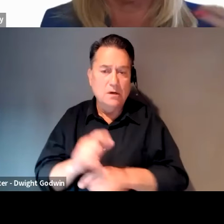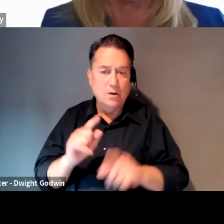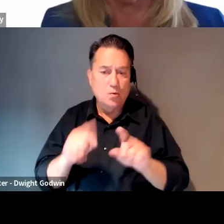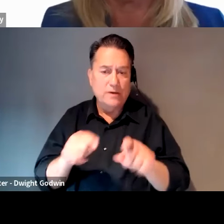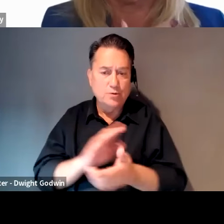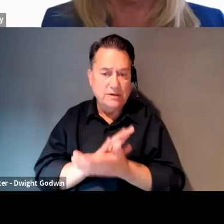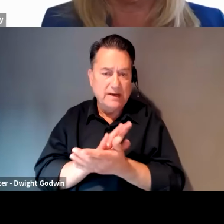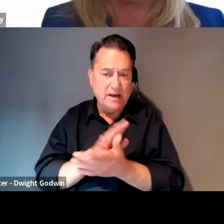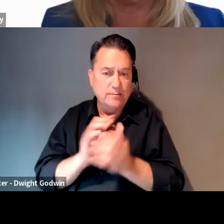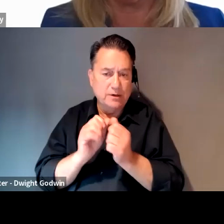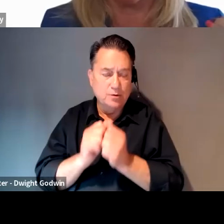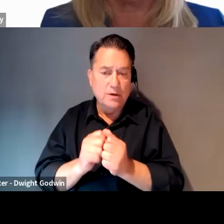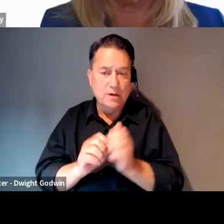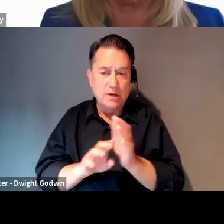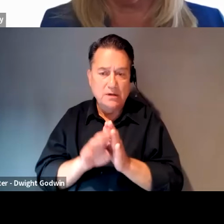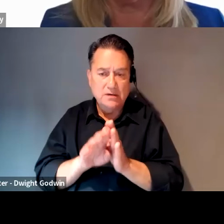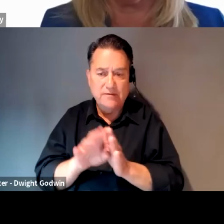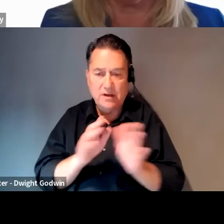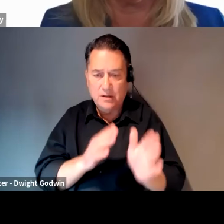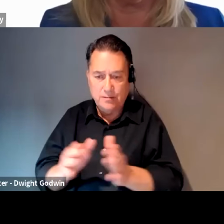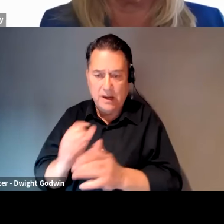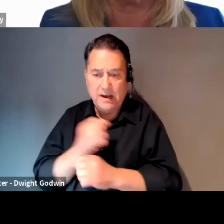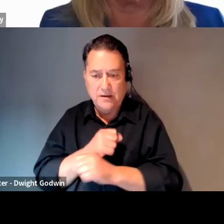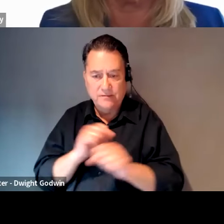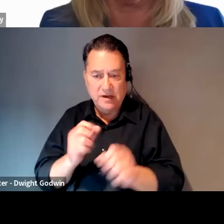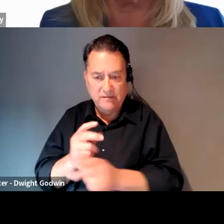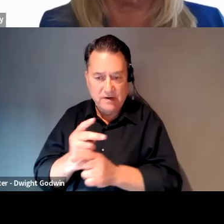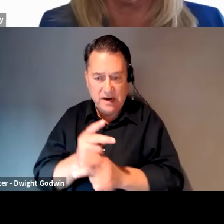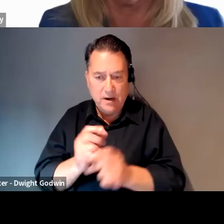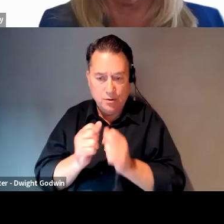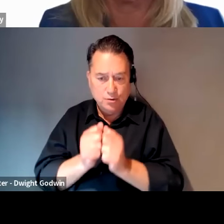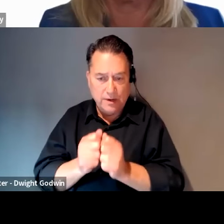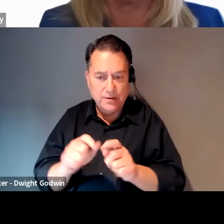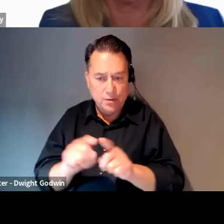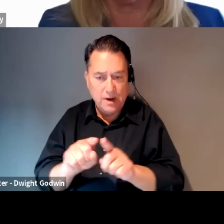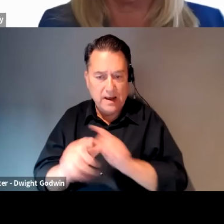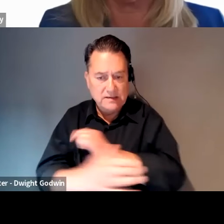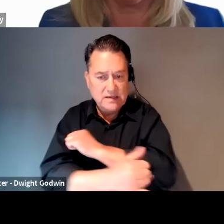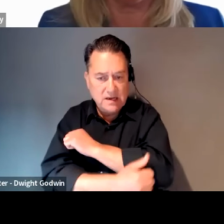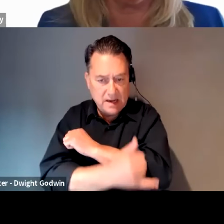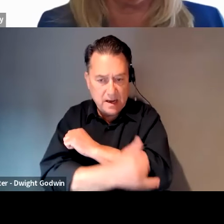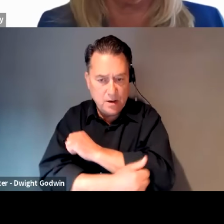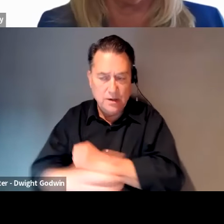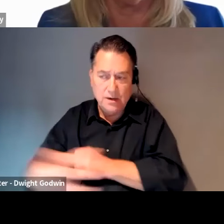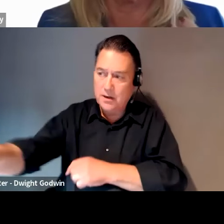So developing that plan of safe care together as a county, pulling the pieces that we needed,